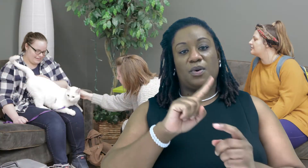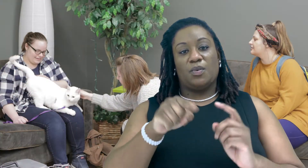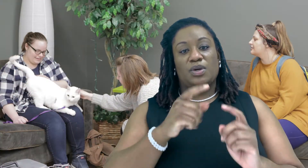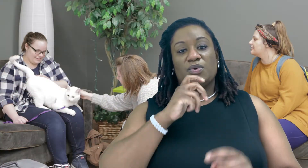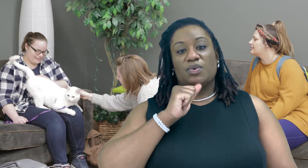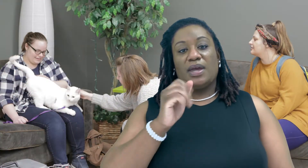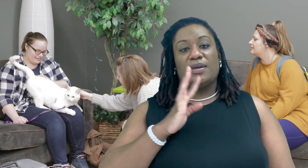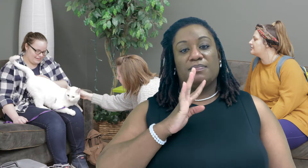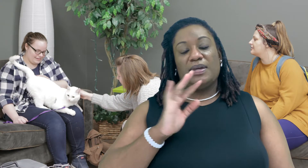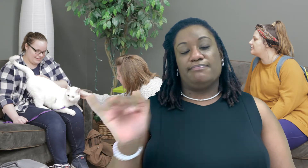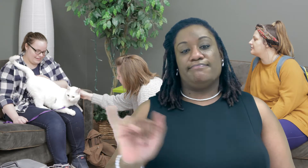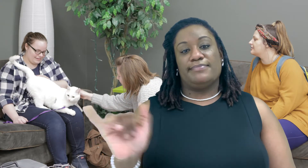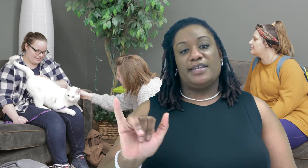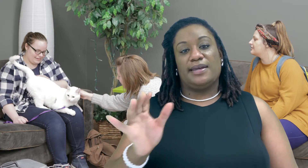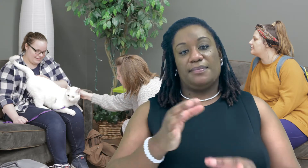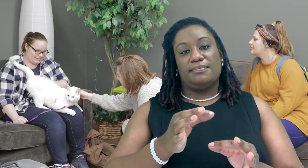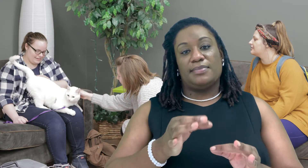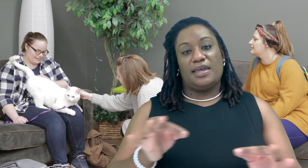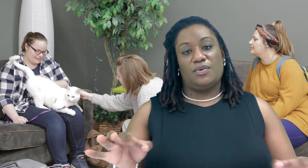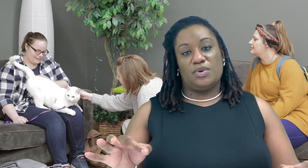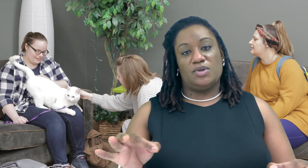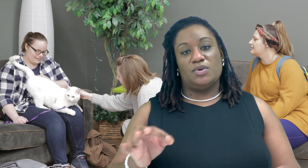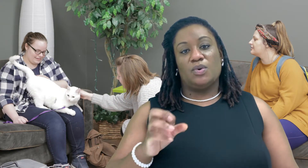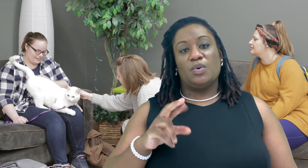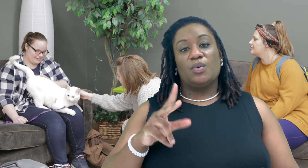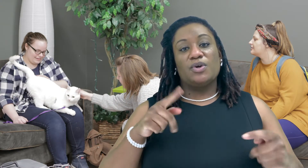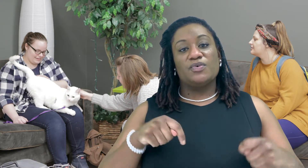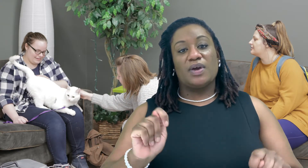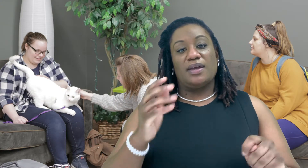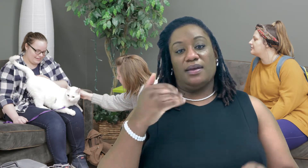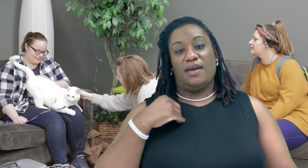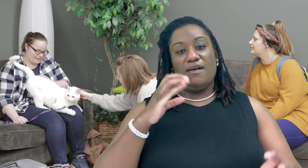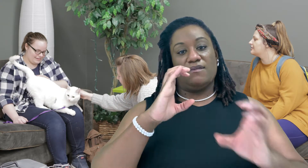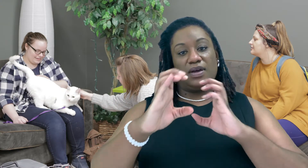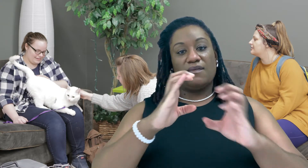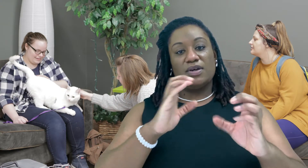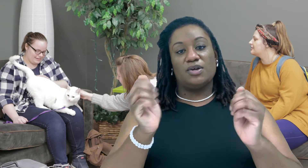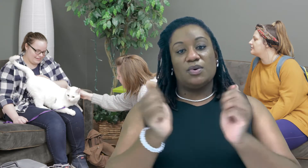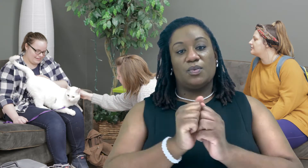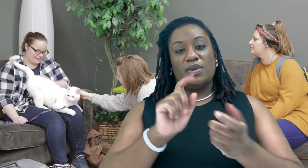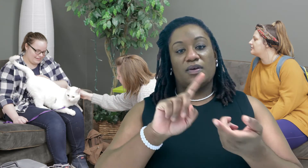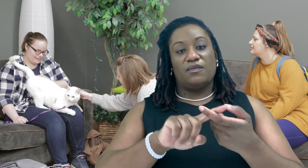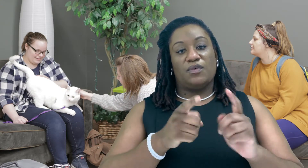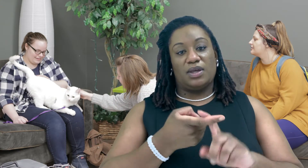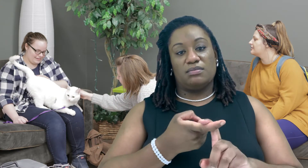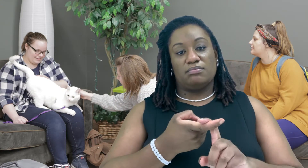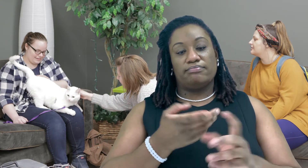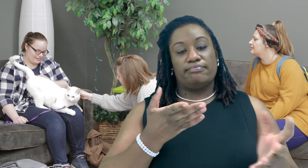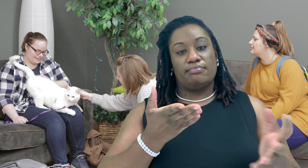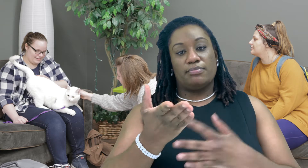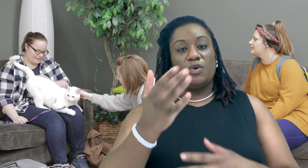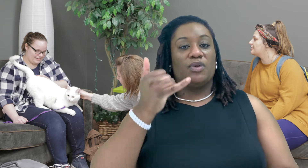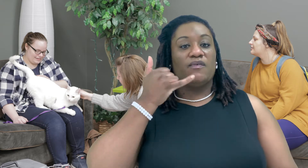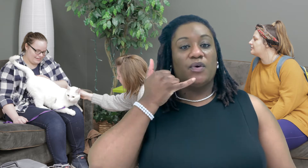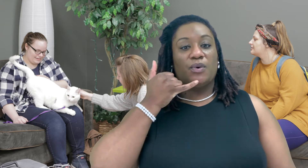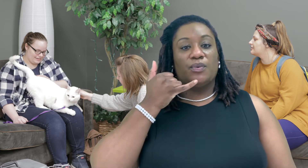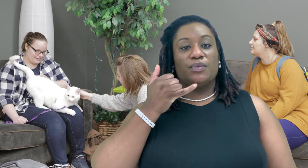when you do not speak the language. Or, trying to have a conversation with a friend over the phone or